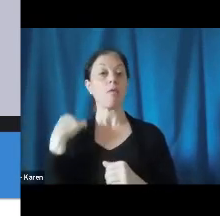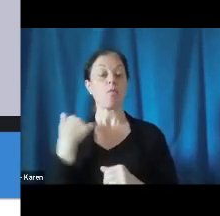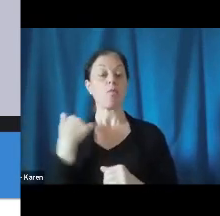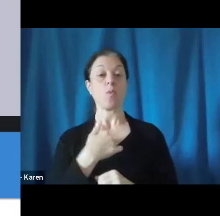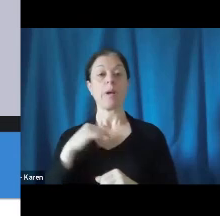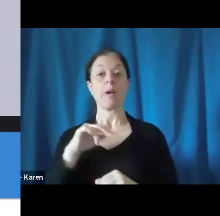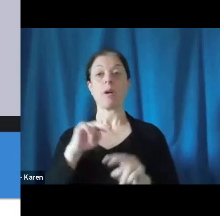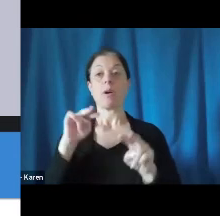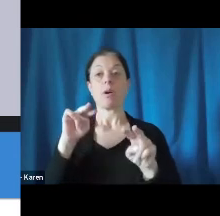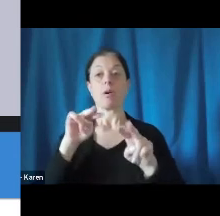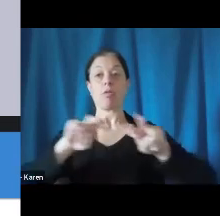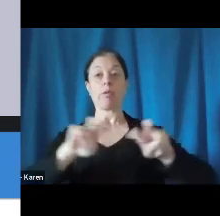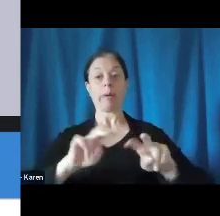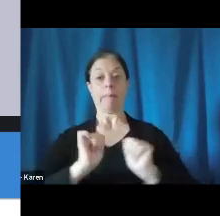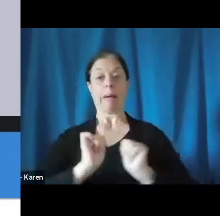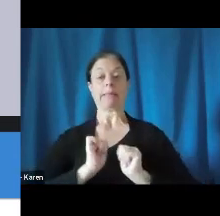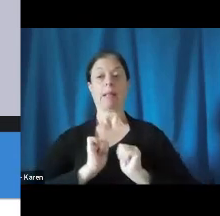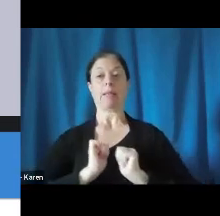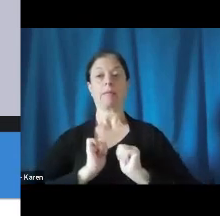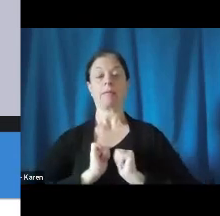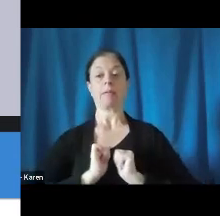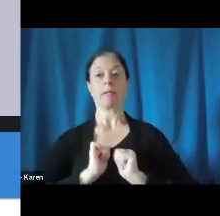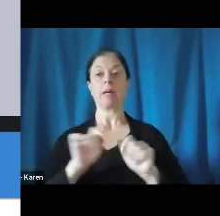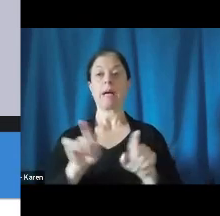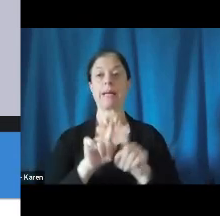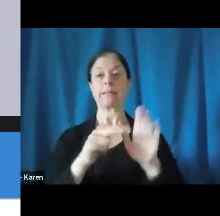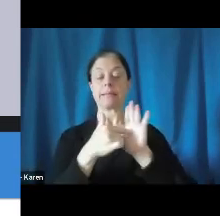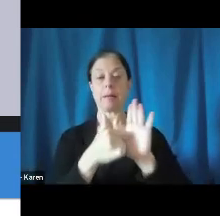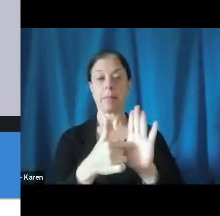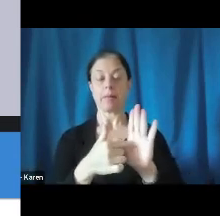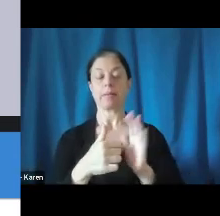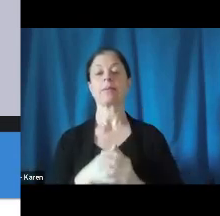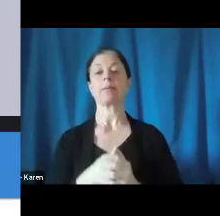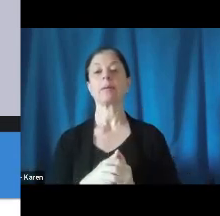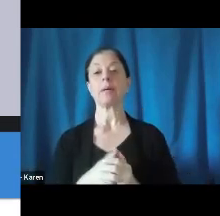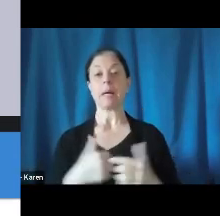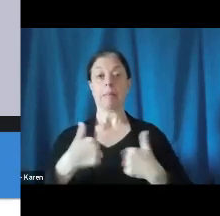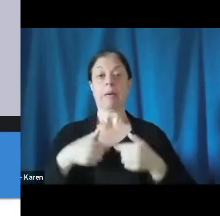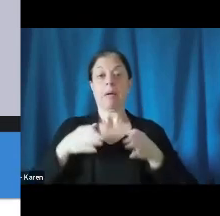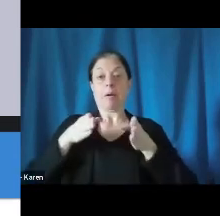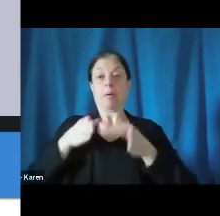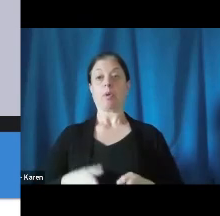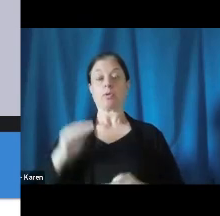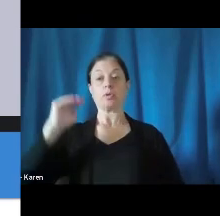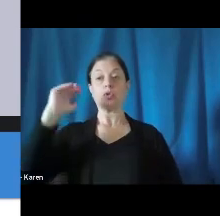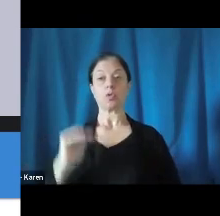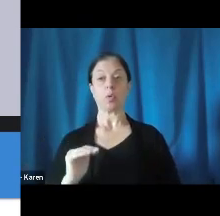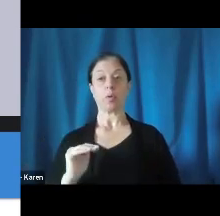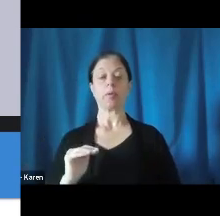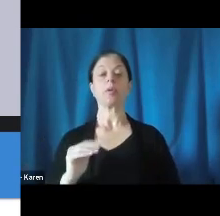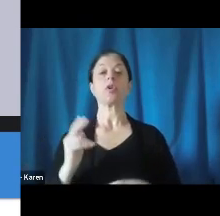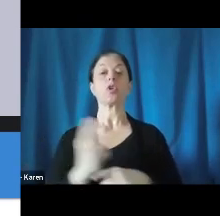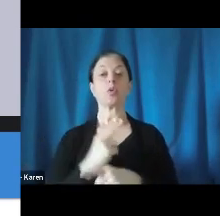illness, a congenital condition that causes loss of difference of saysio logical or psychological